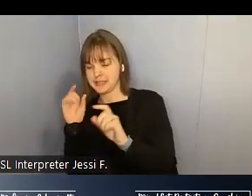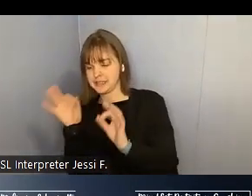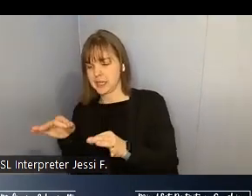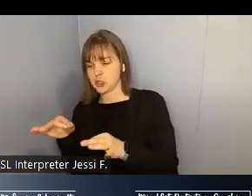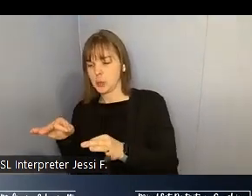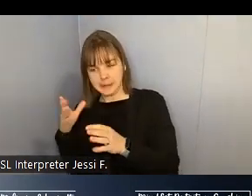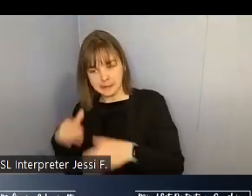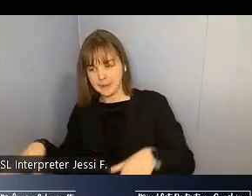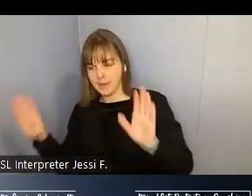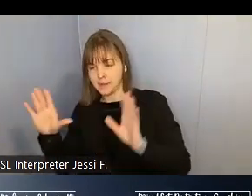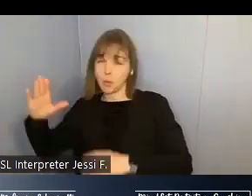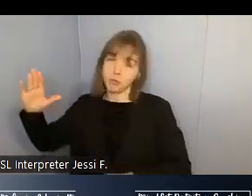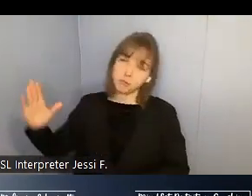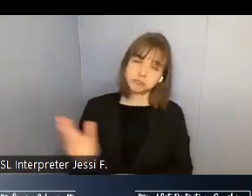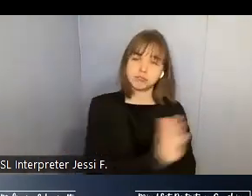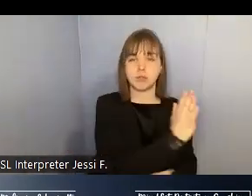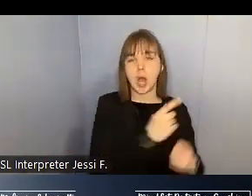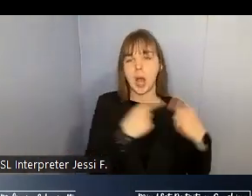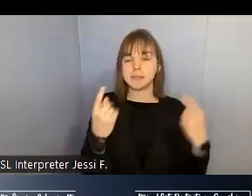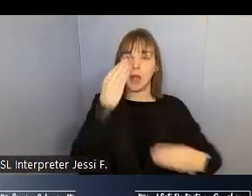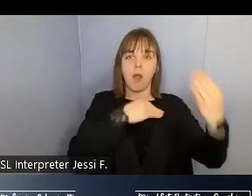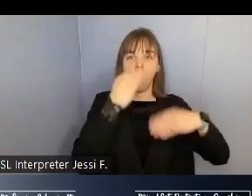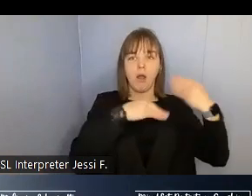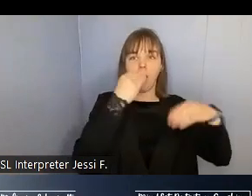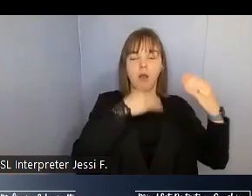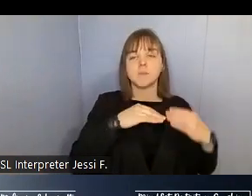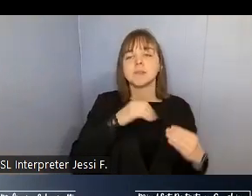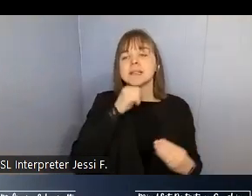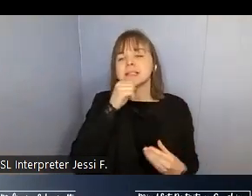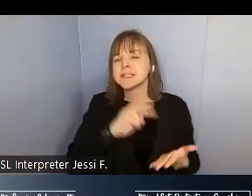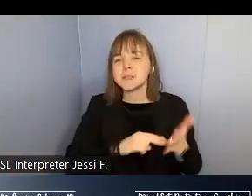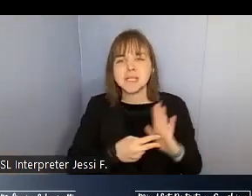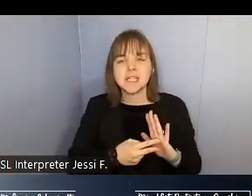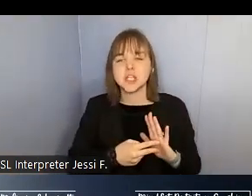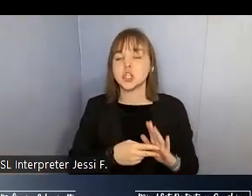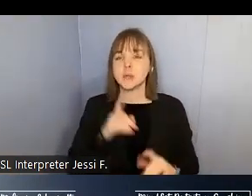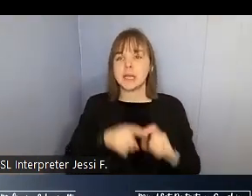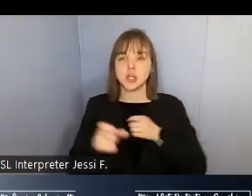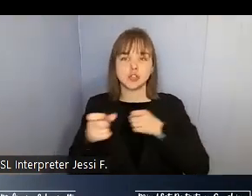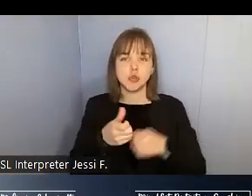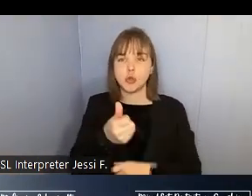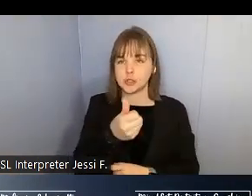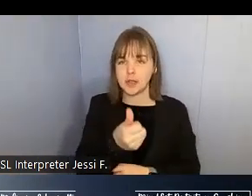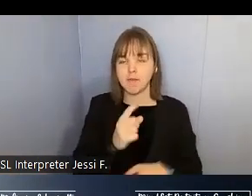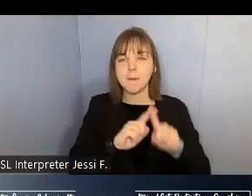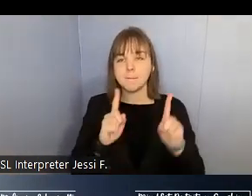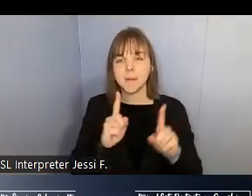It's all that built up self-imposed restriction and deprivation, sort of like a pendulum. So on one end of the pendulum, you've